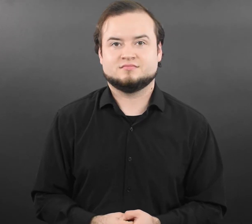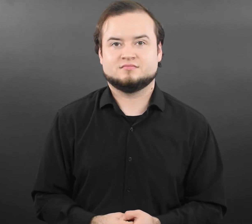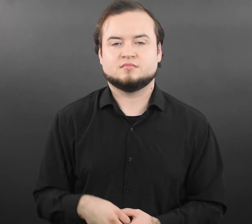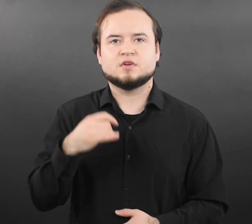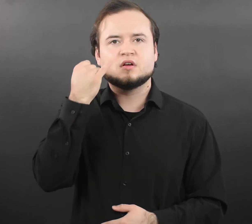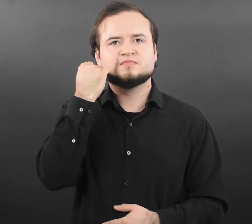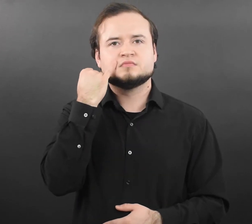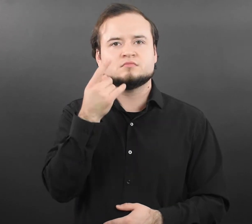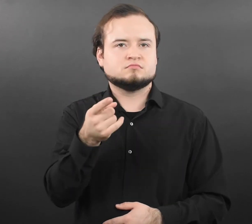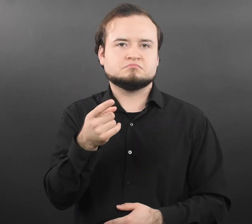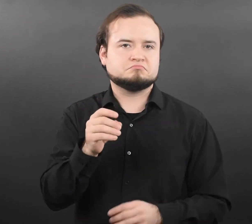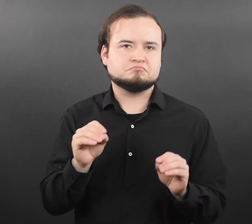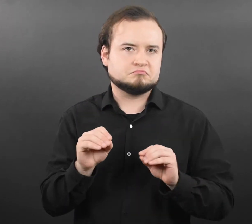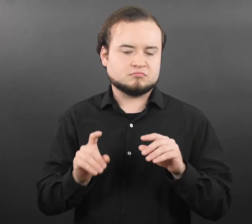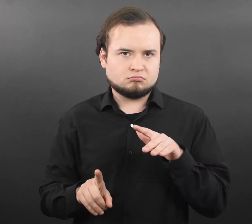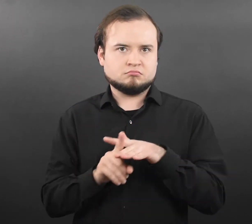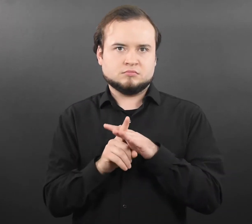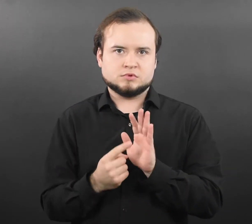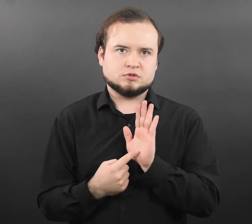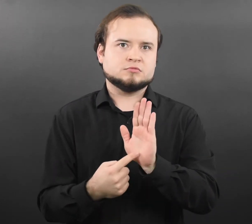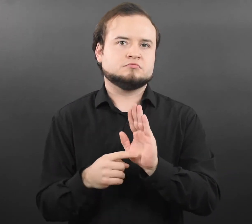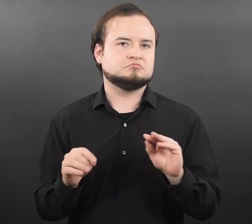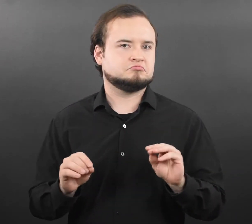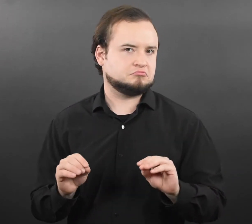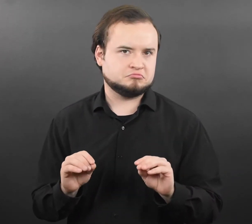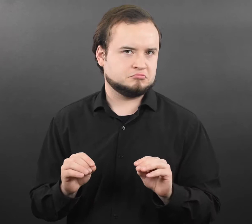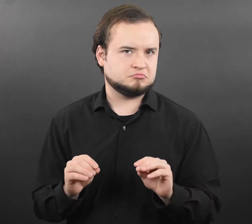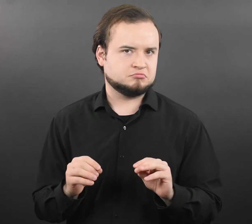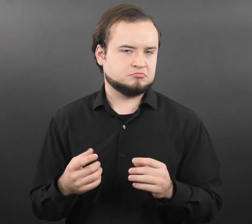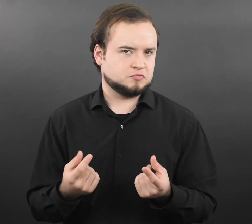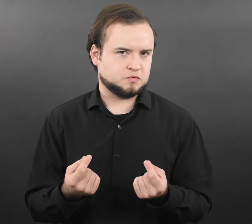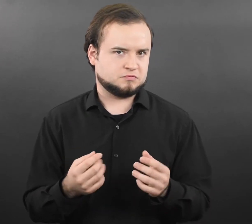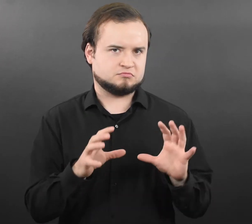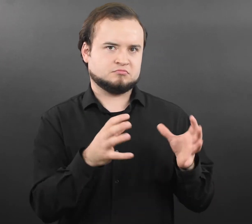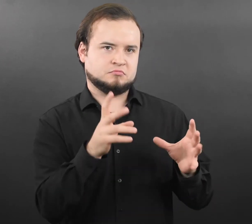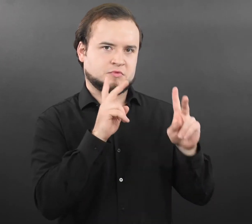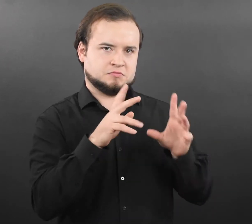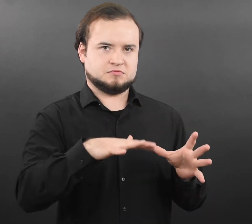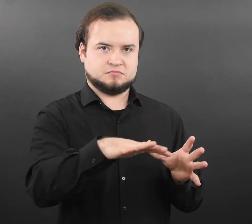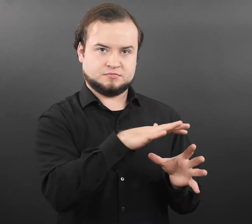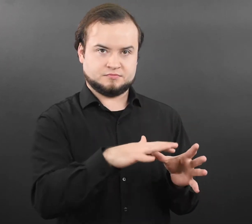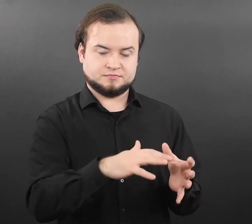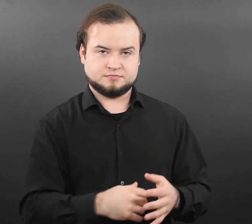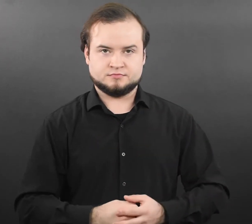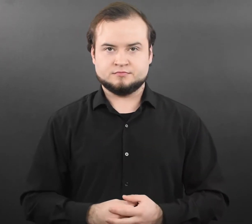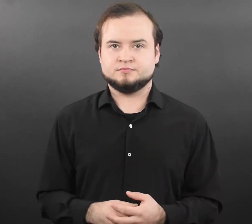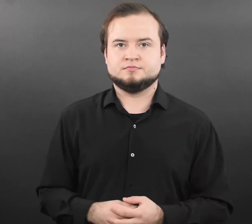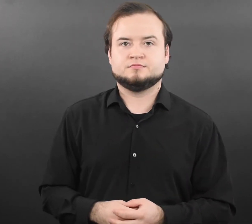If you do not have symptoms: • Stay home and away from others